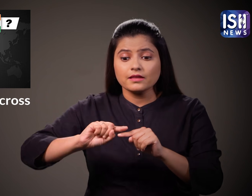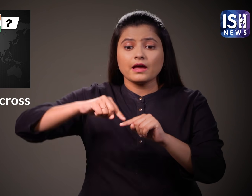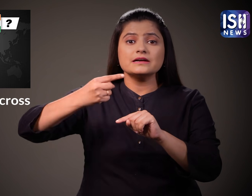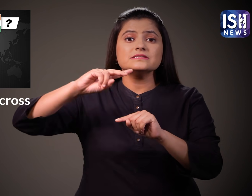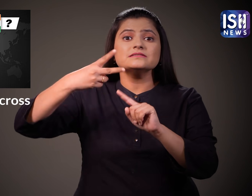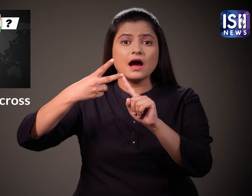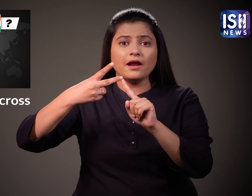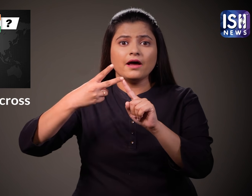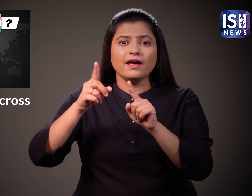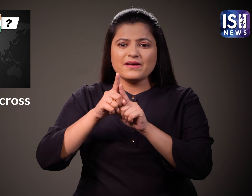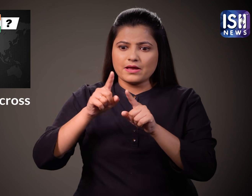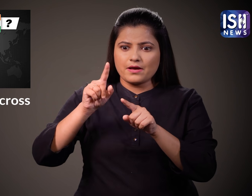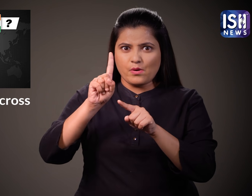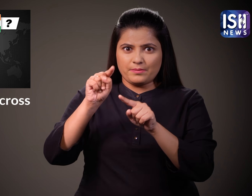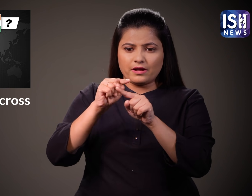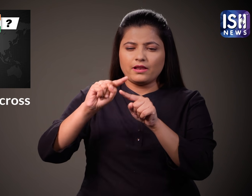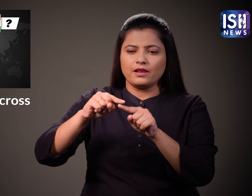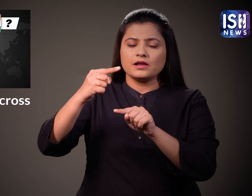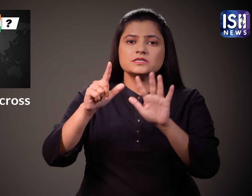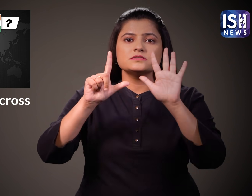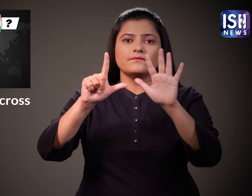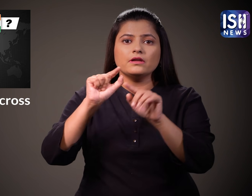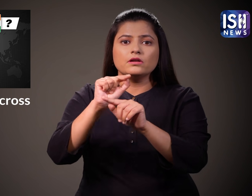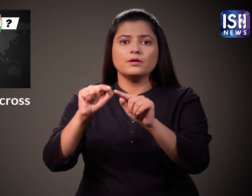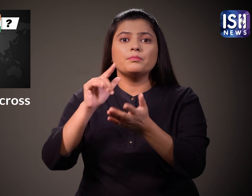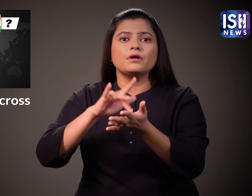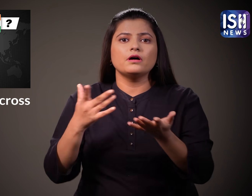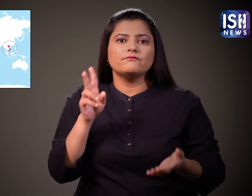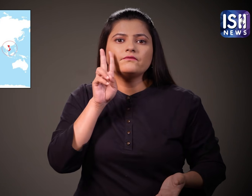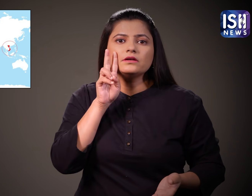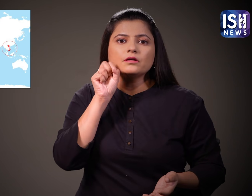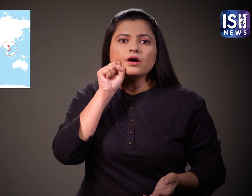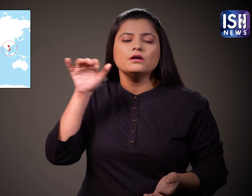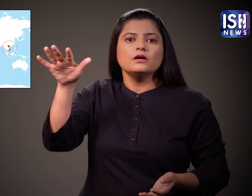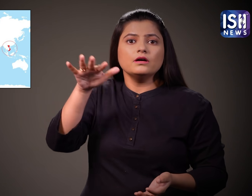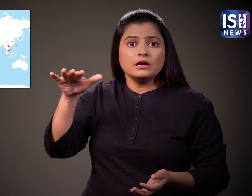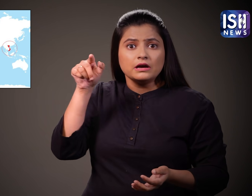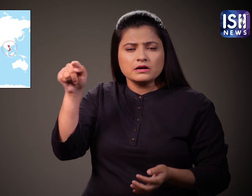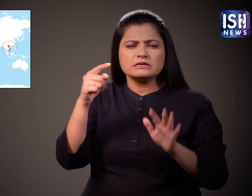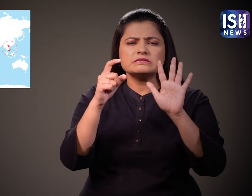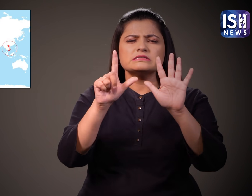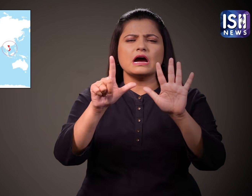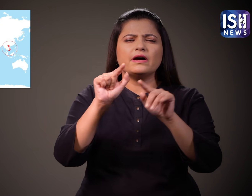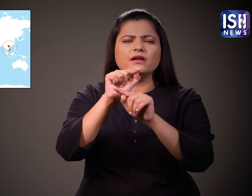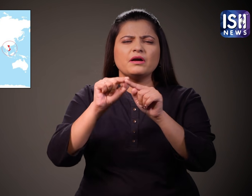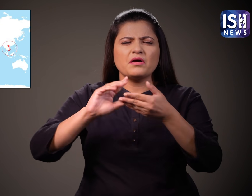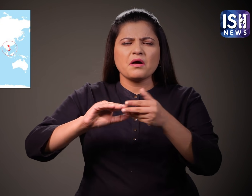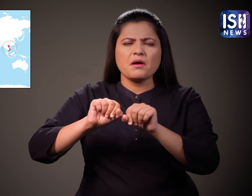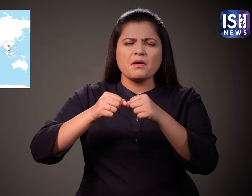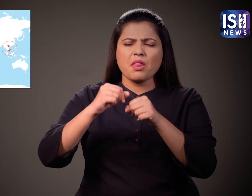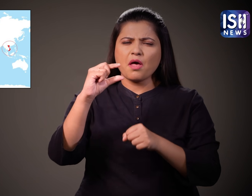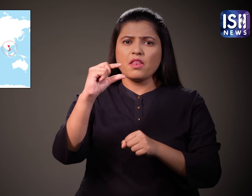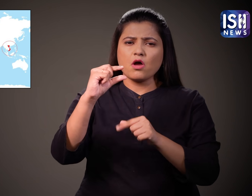Following closely behind India, Vietnam claims the second-lowest divorce rate at 7%.